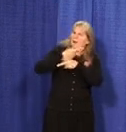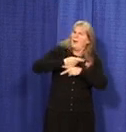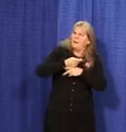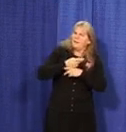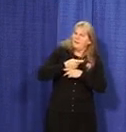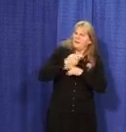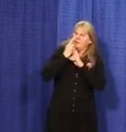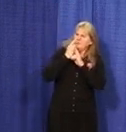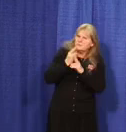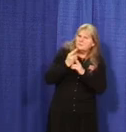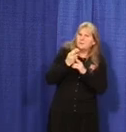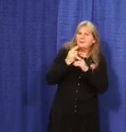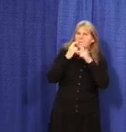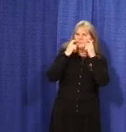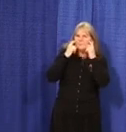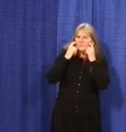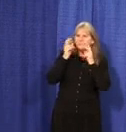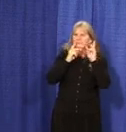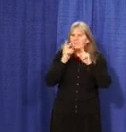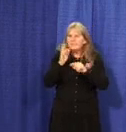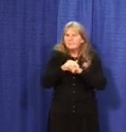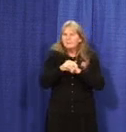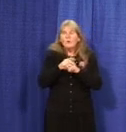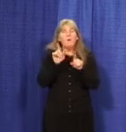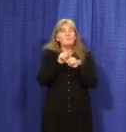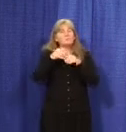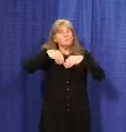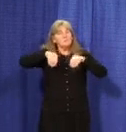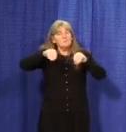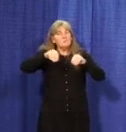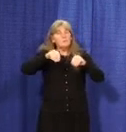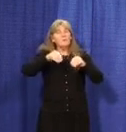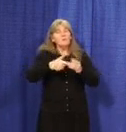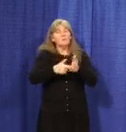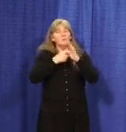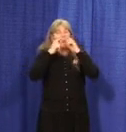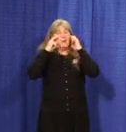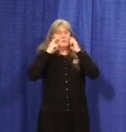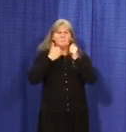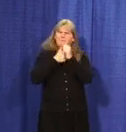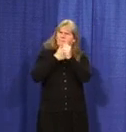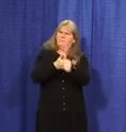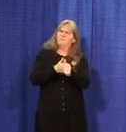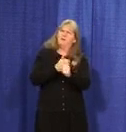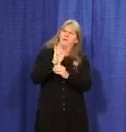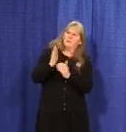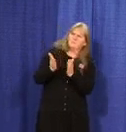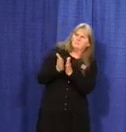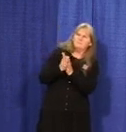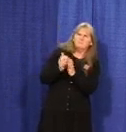Respect store or workplace policies that ask you to put on a mask. Do the right thing and show that